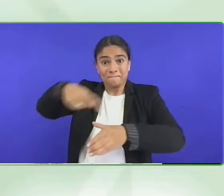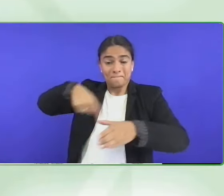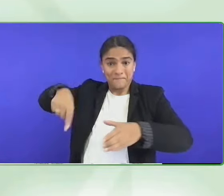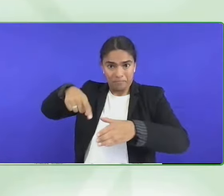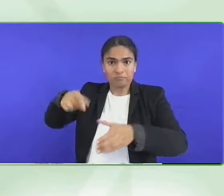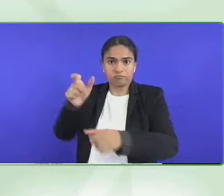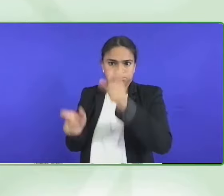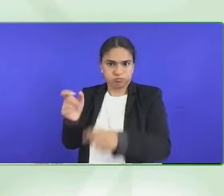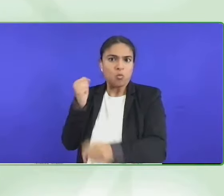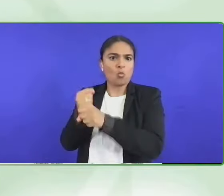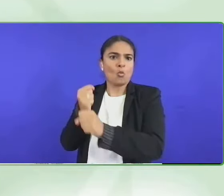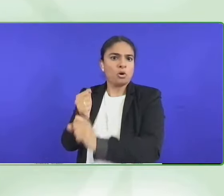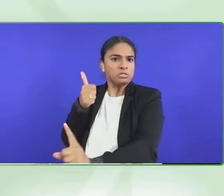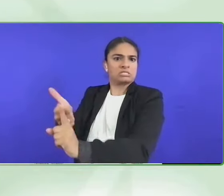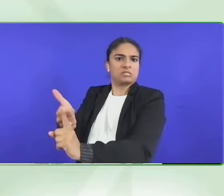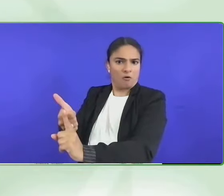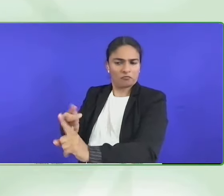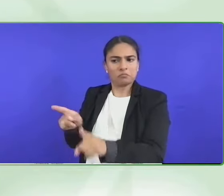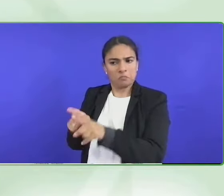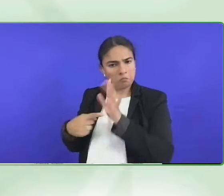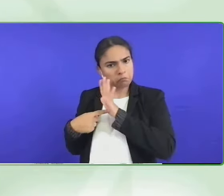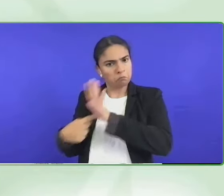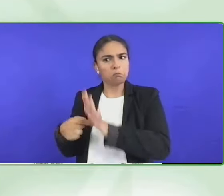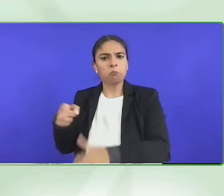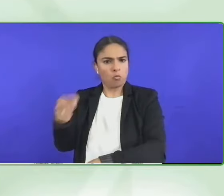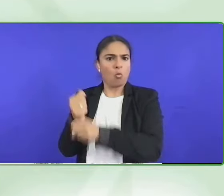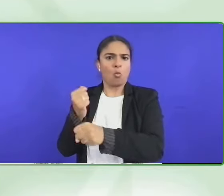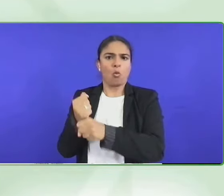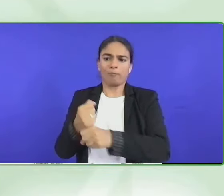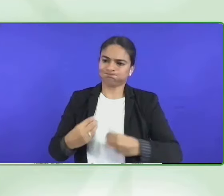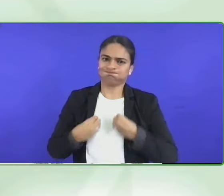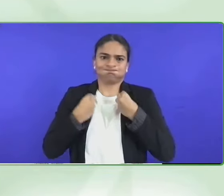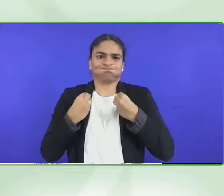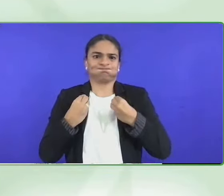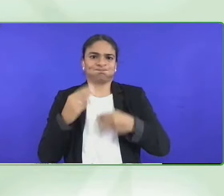What Deborah and Billion Strong is working on is professionalising